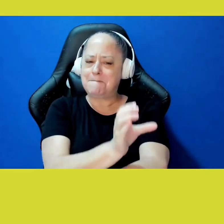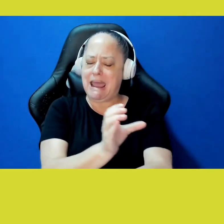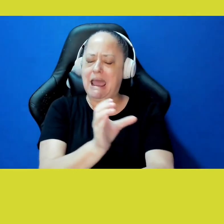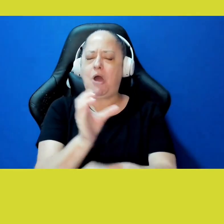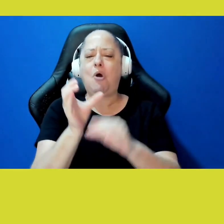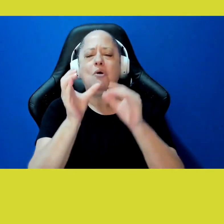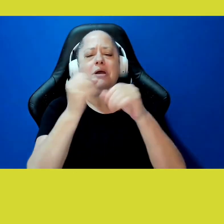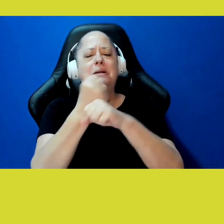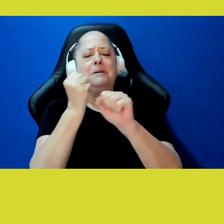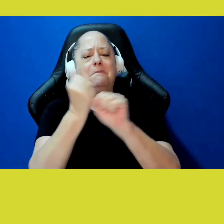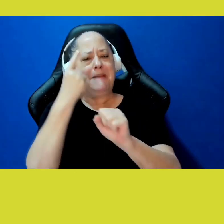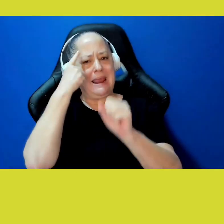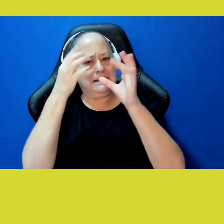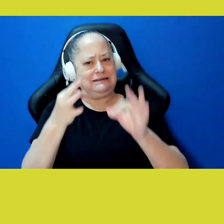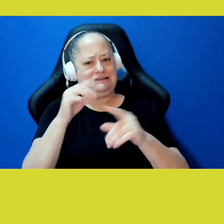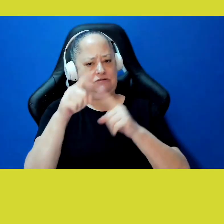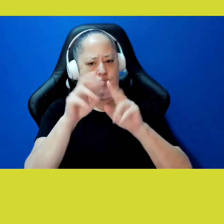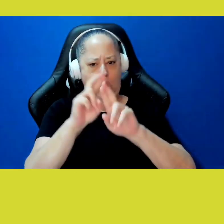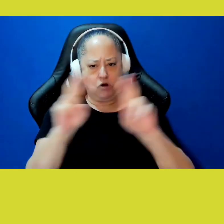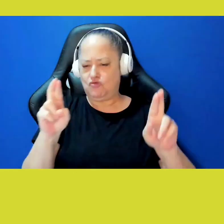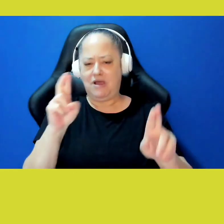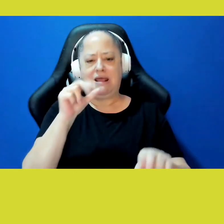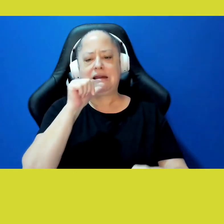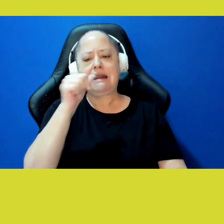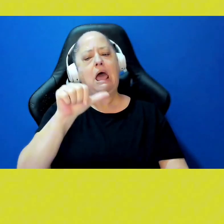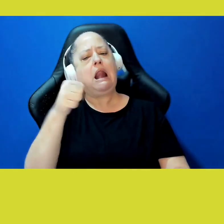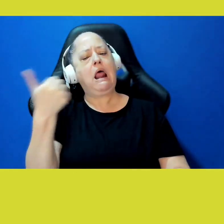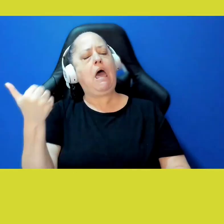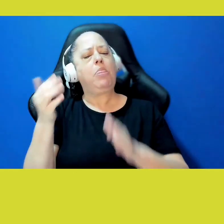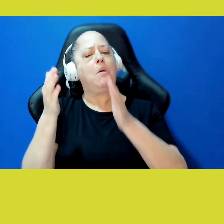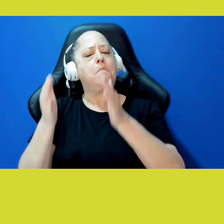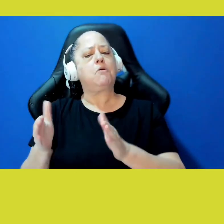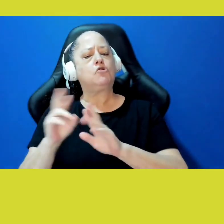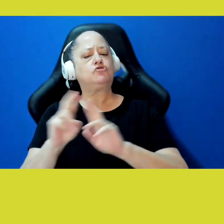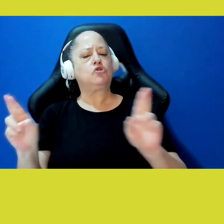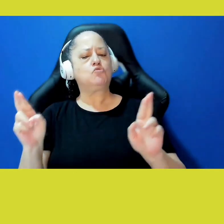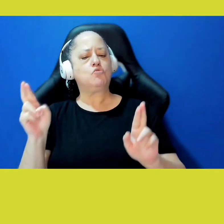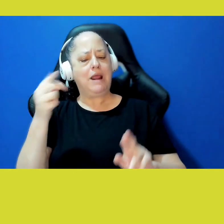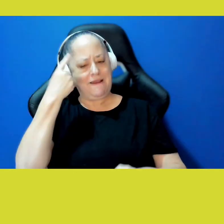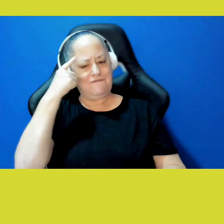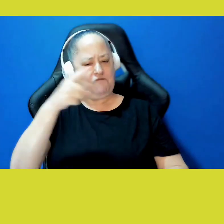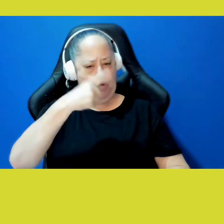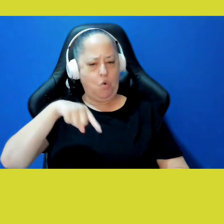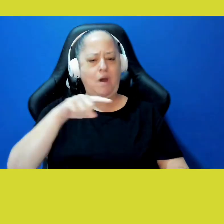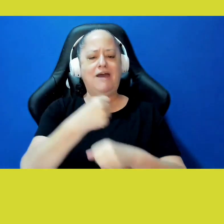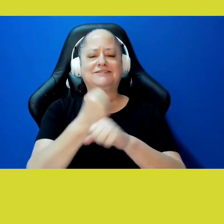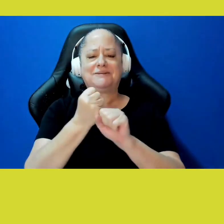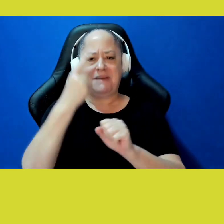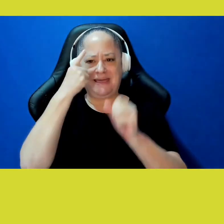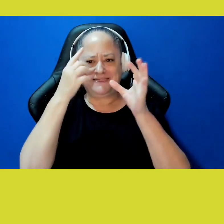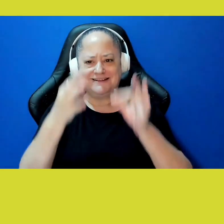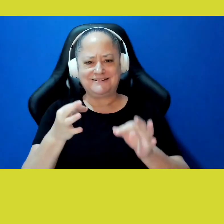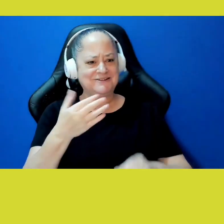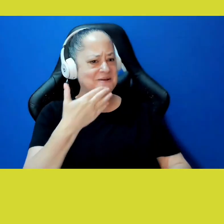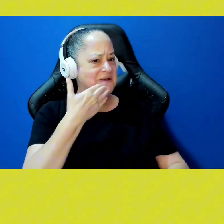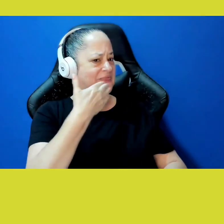when we're ready, and not when someone else is ready for us to make them. Thank you. And you said, I just want to follow up